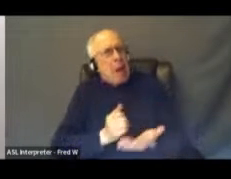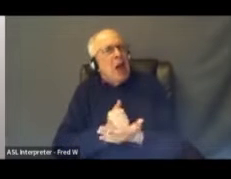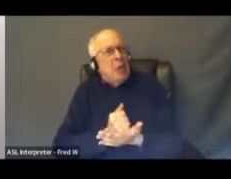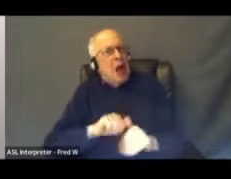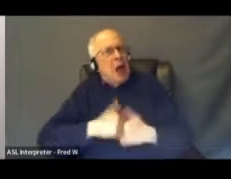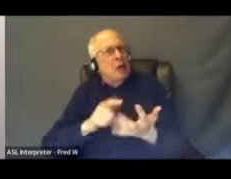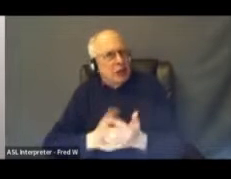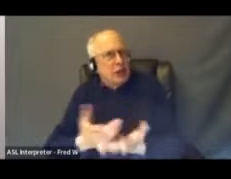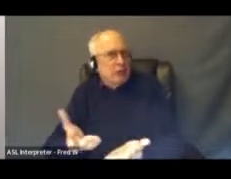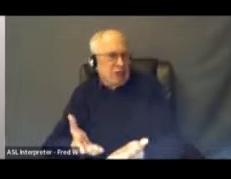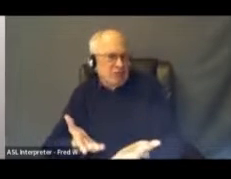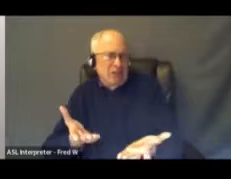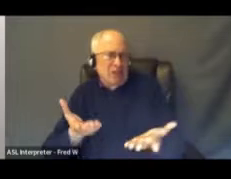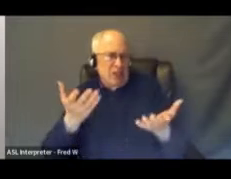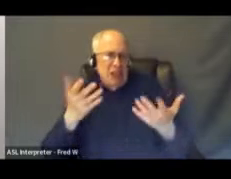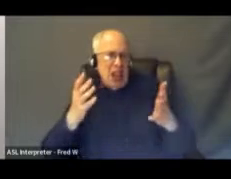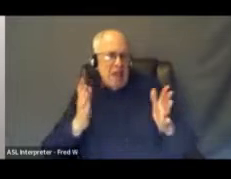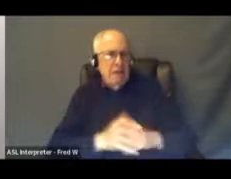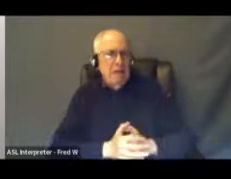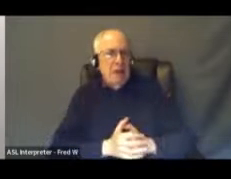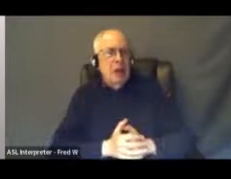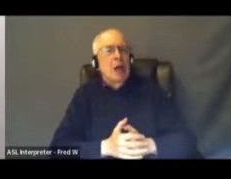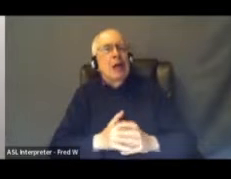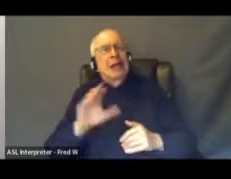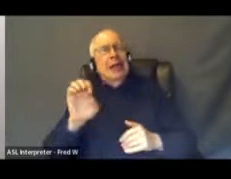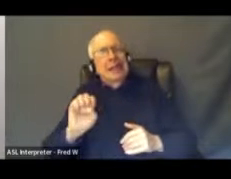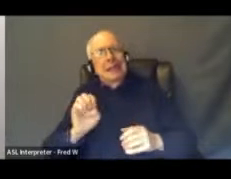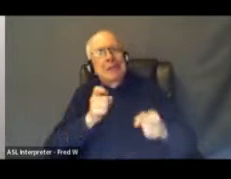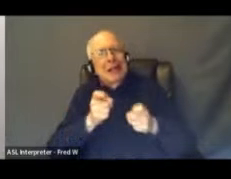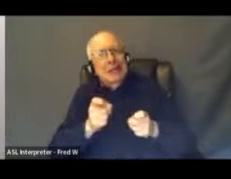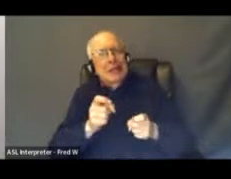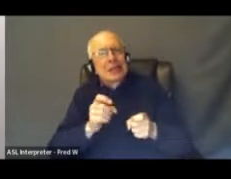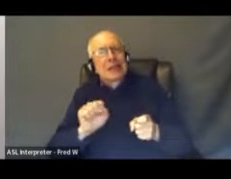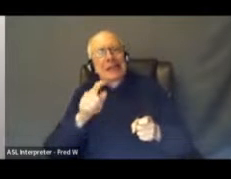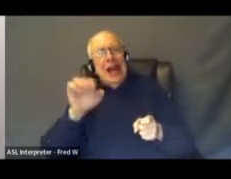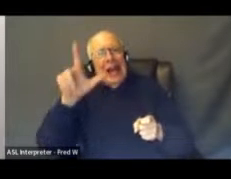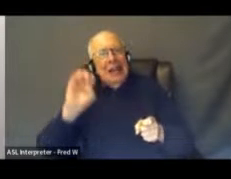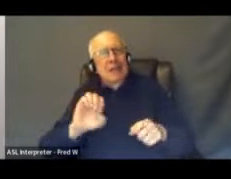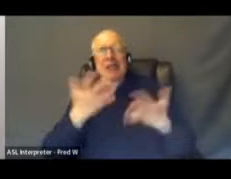with case management style, it's really following up with them, helping them remember things.